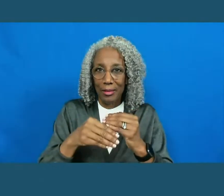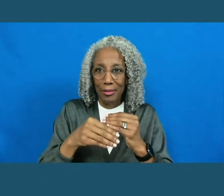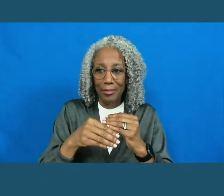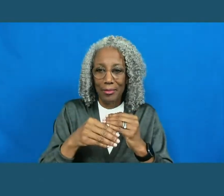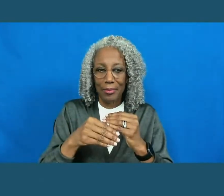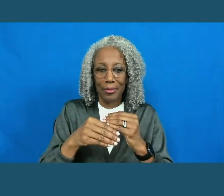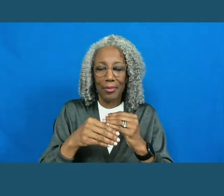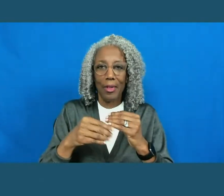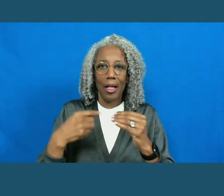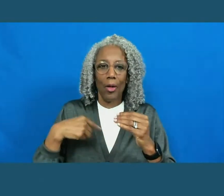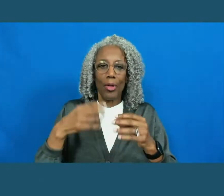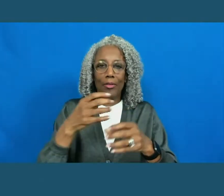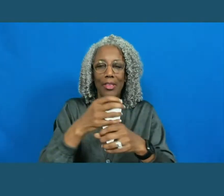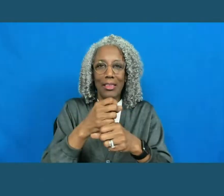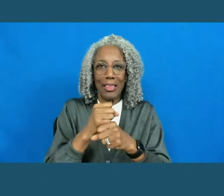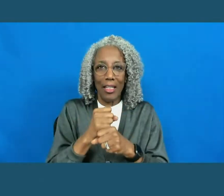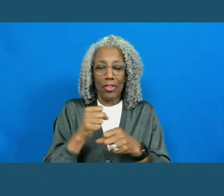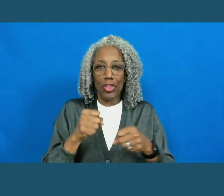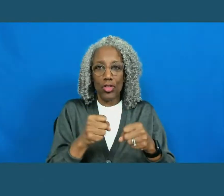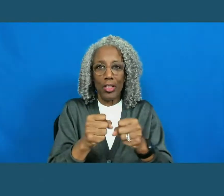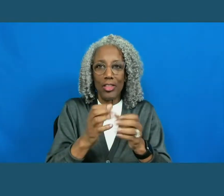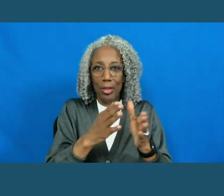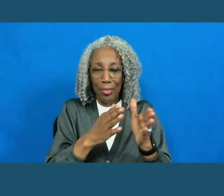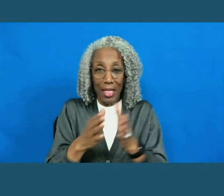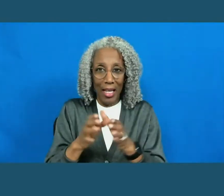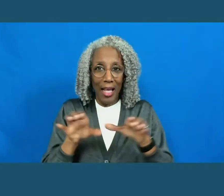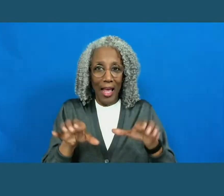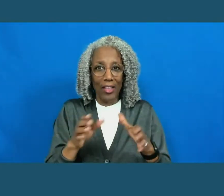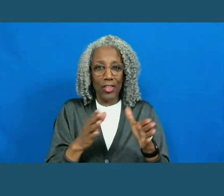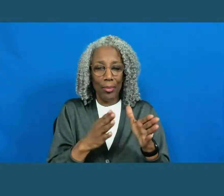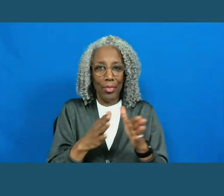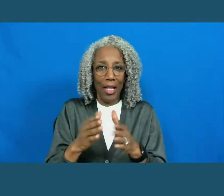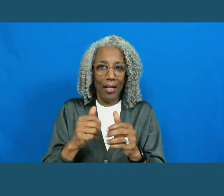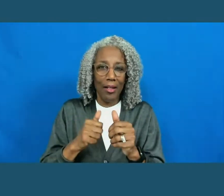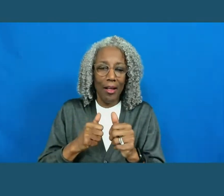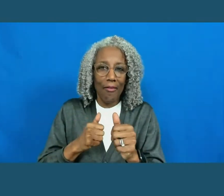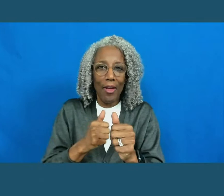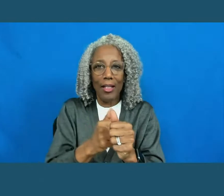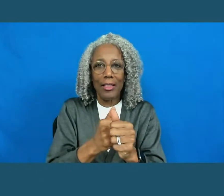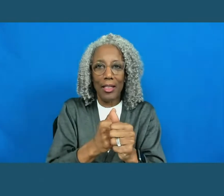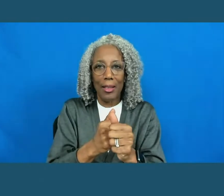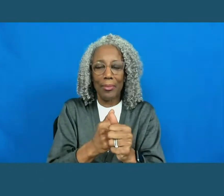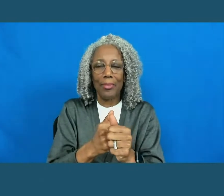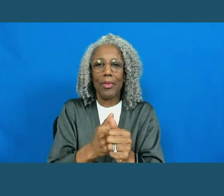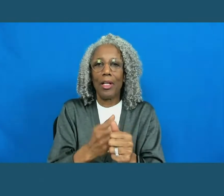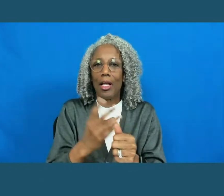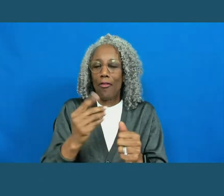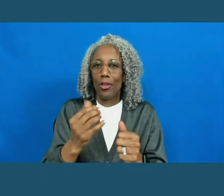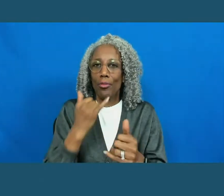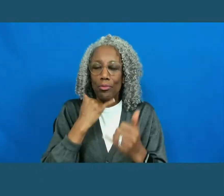. I gotta okay. That's stopped. In addition, um we received a